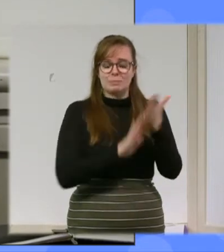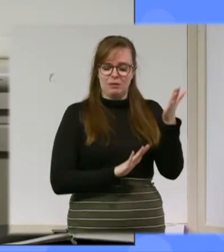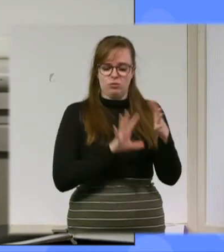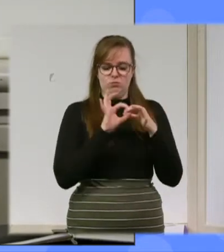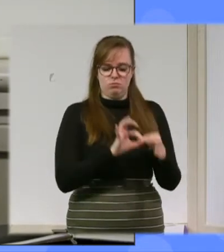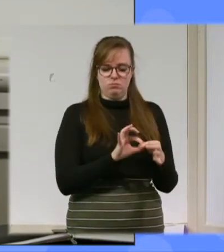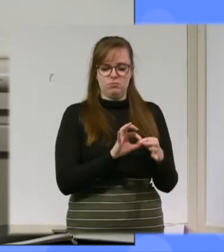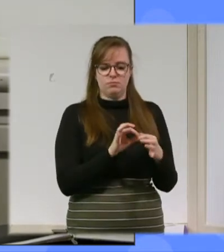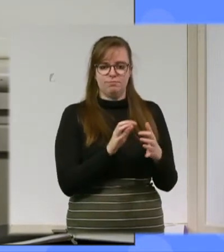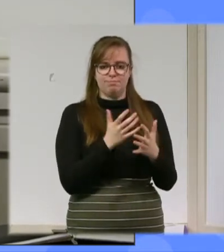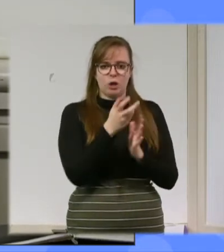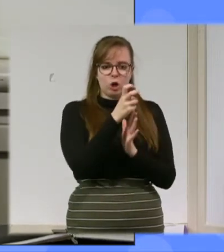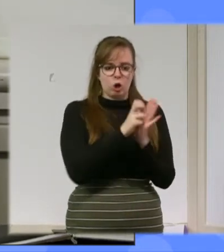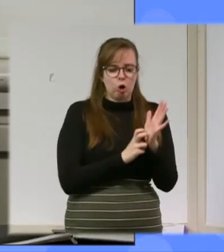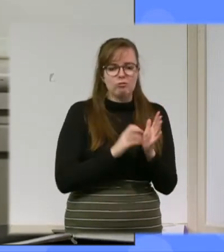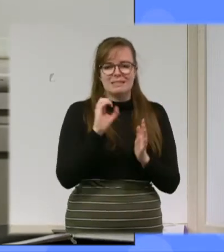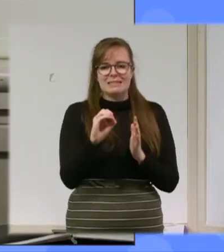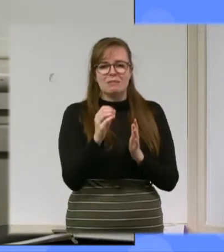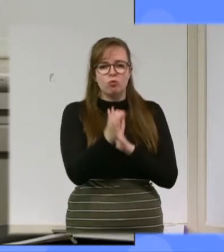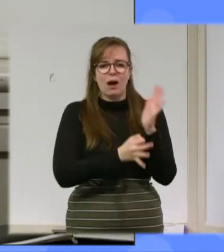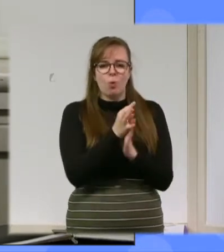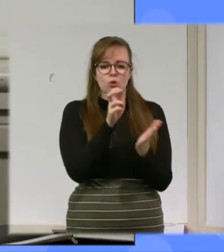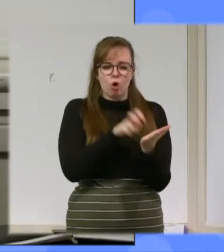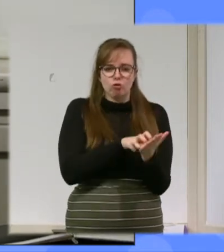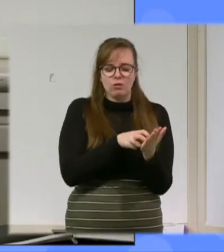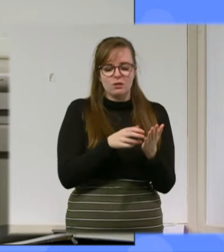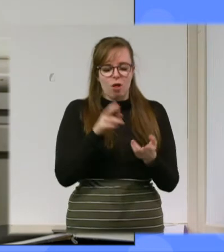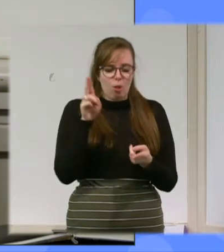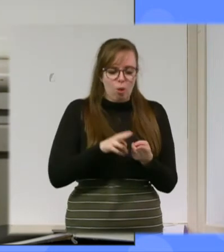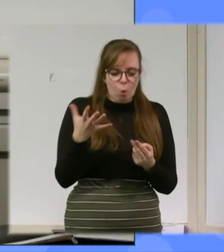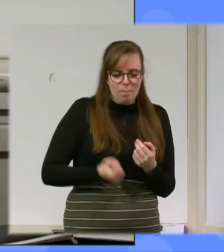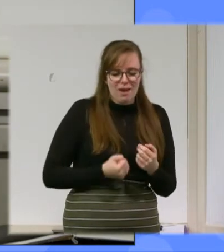precarious contracts zero hours contract law pay intermittent contracts of